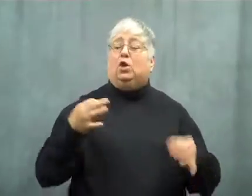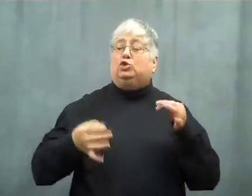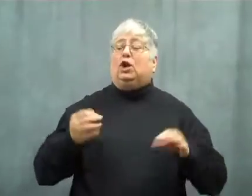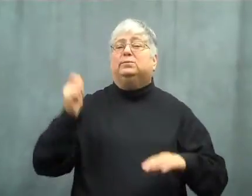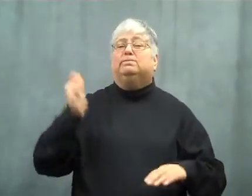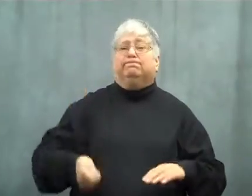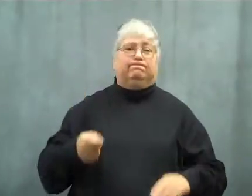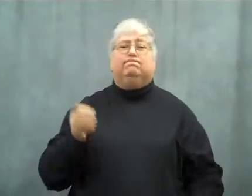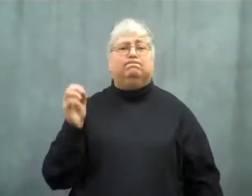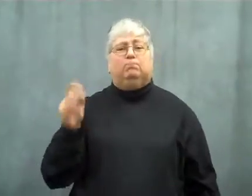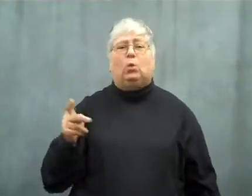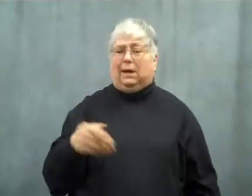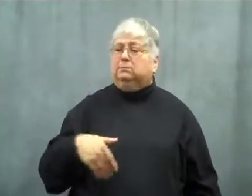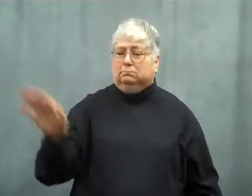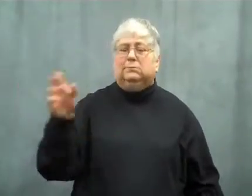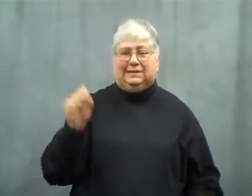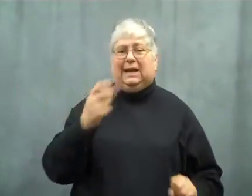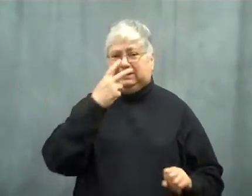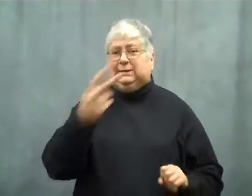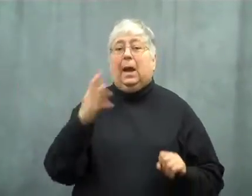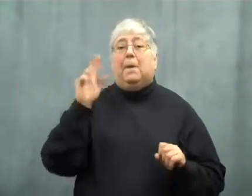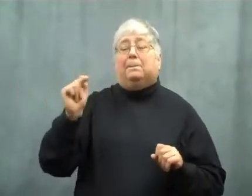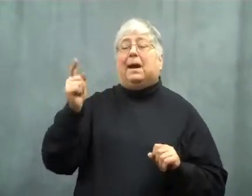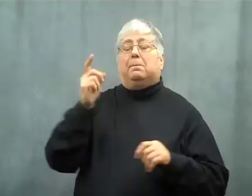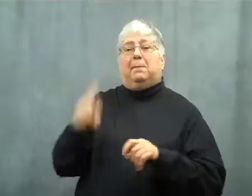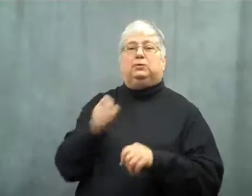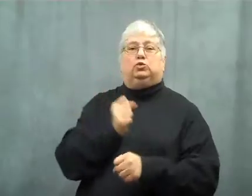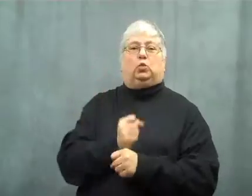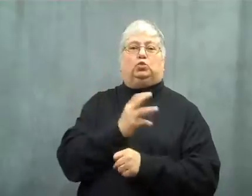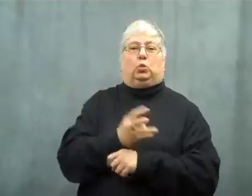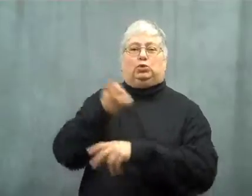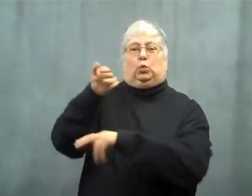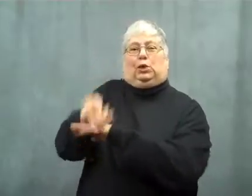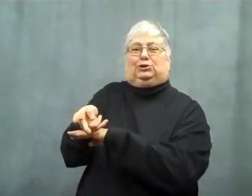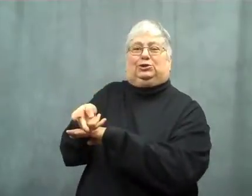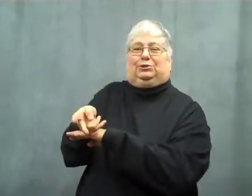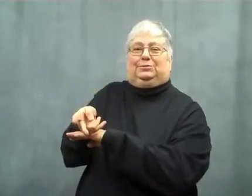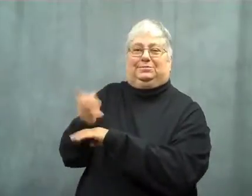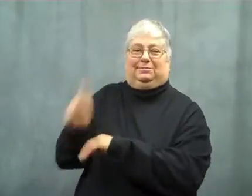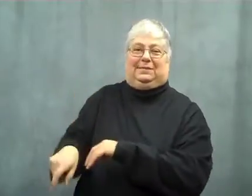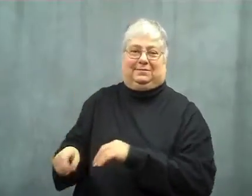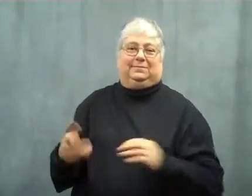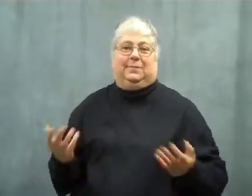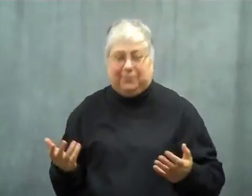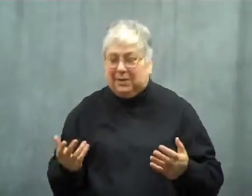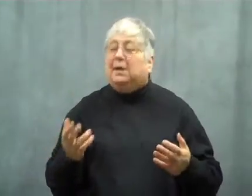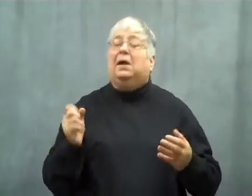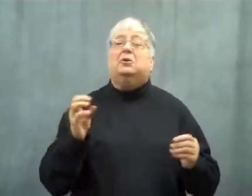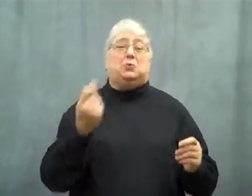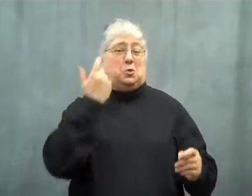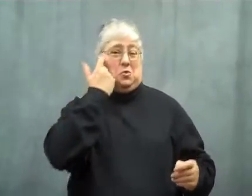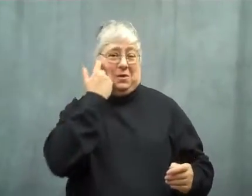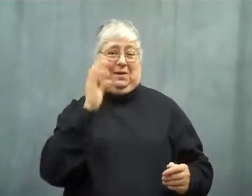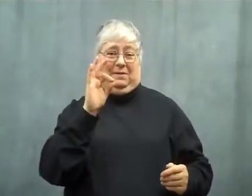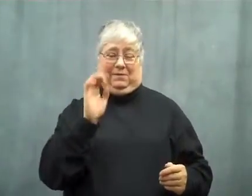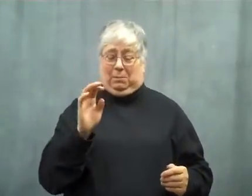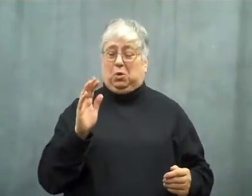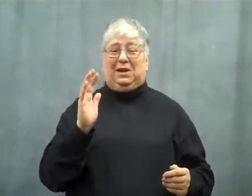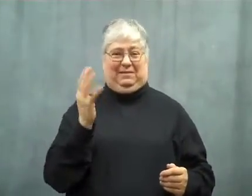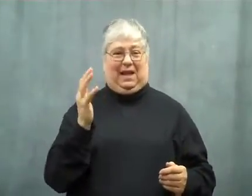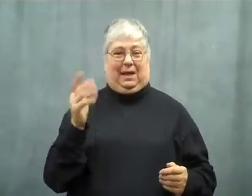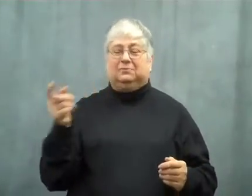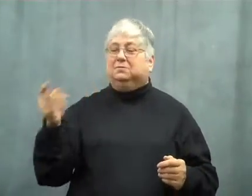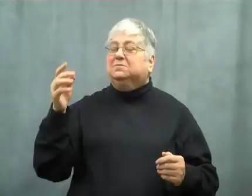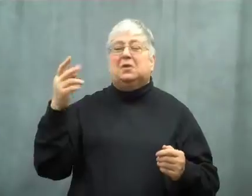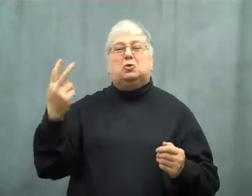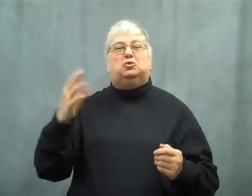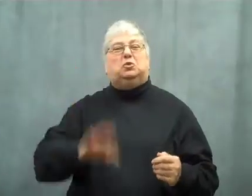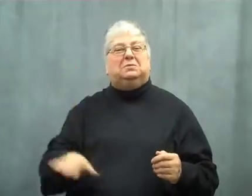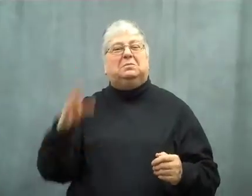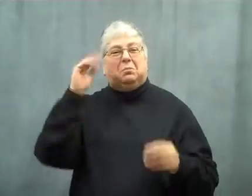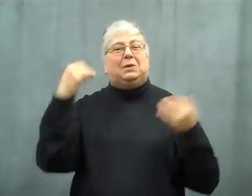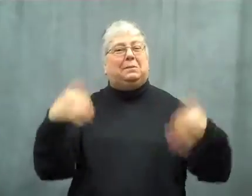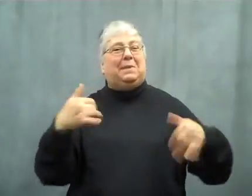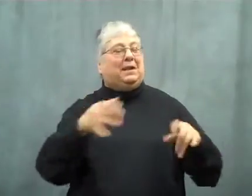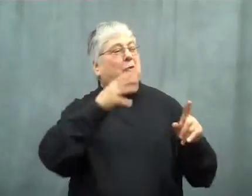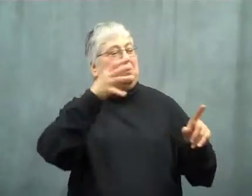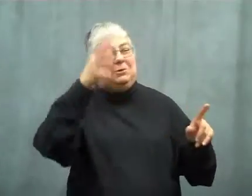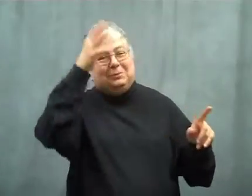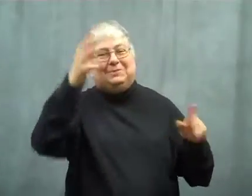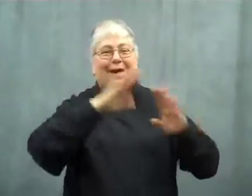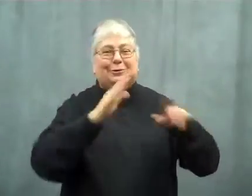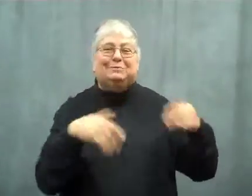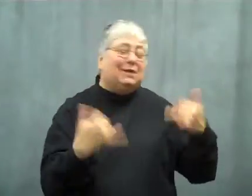The judge granted it, under a social worker's supervision.